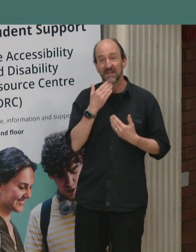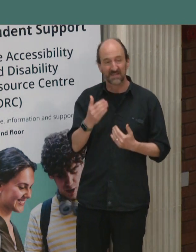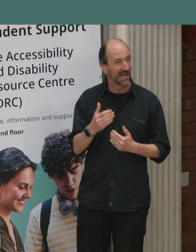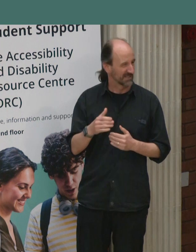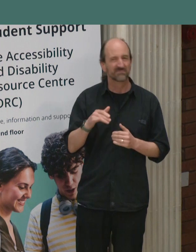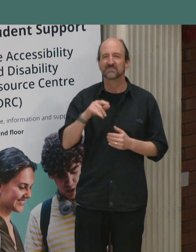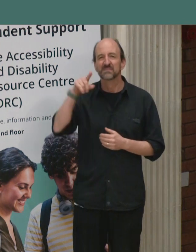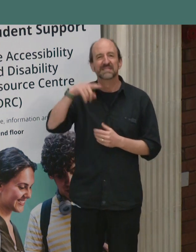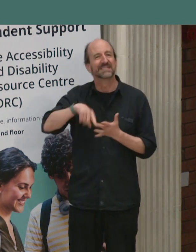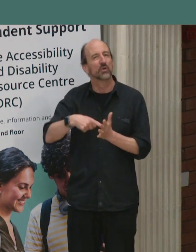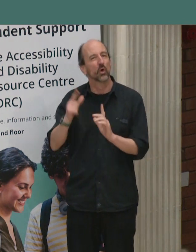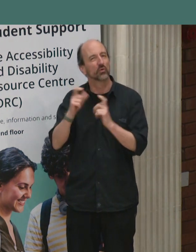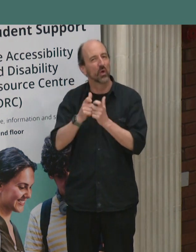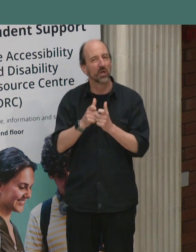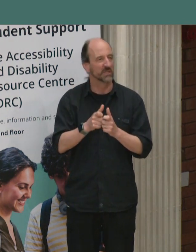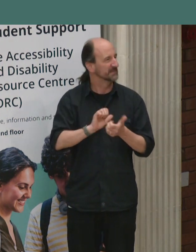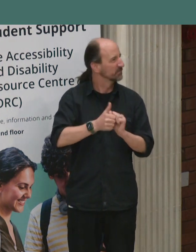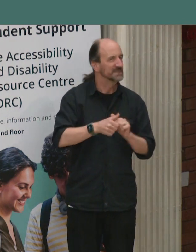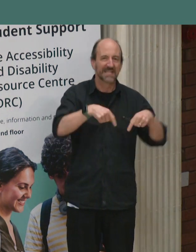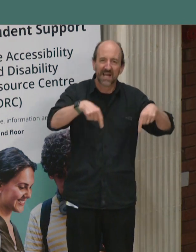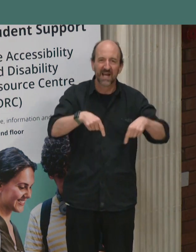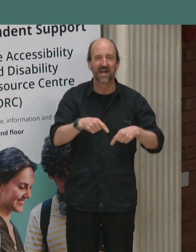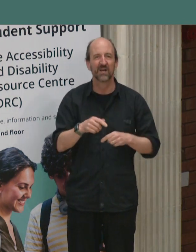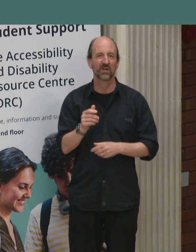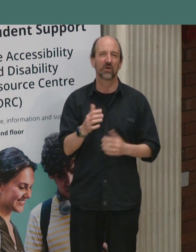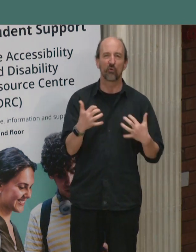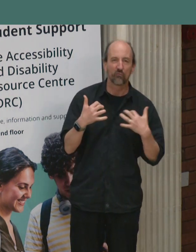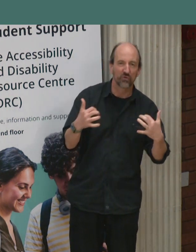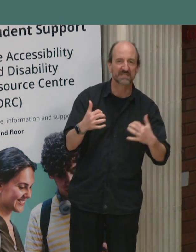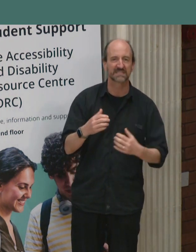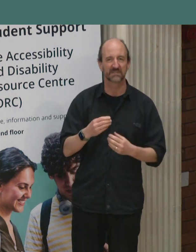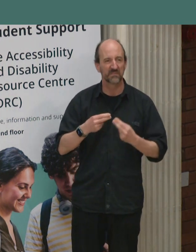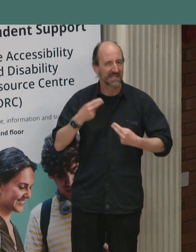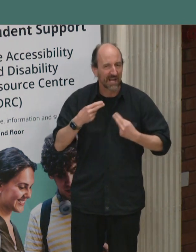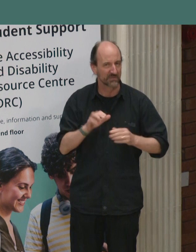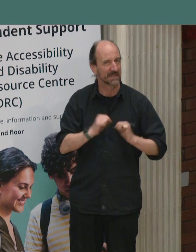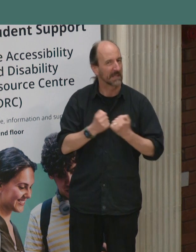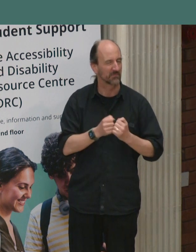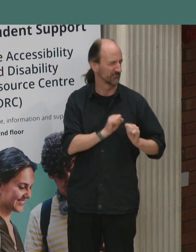College in the conference and catering teams for their help. This college is always delighted to